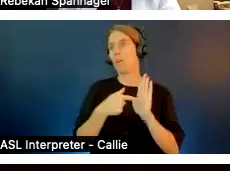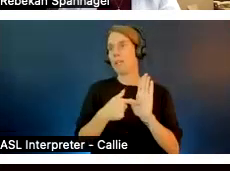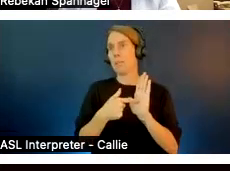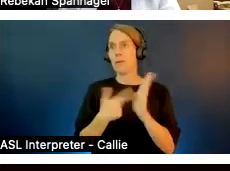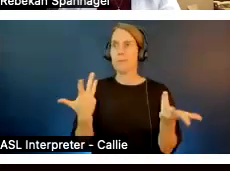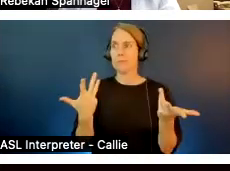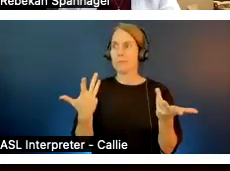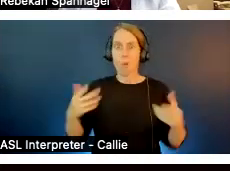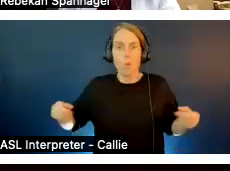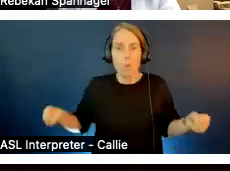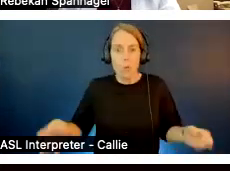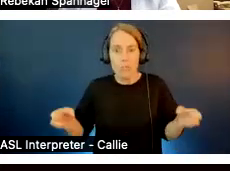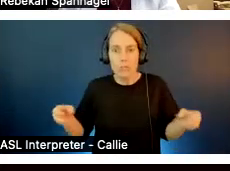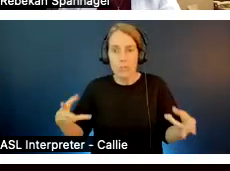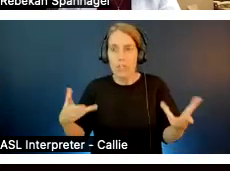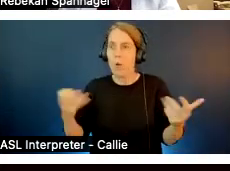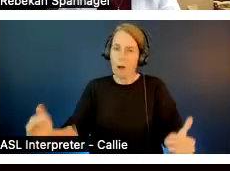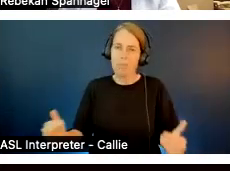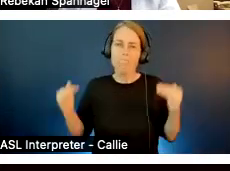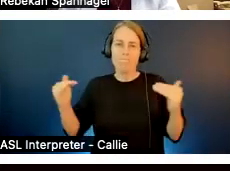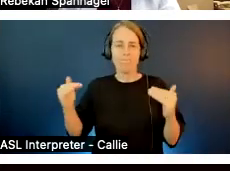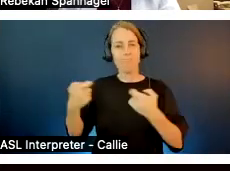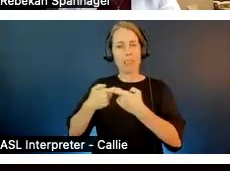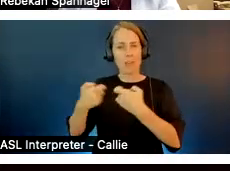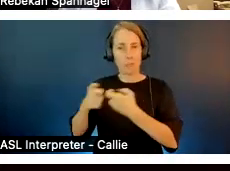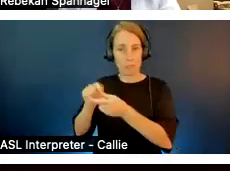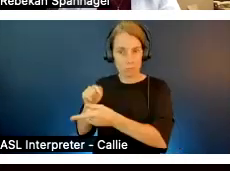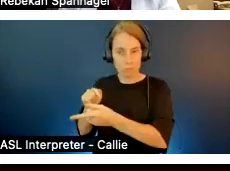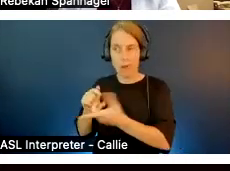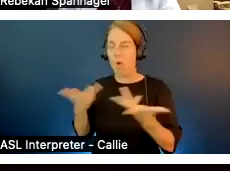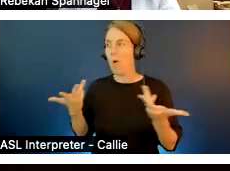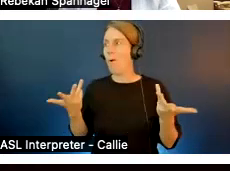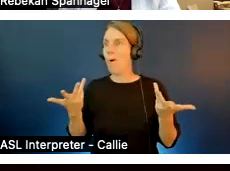approved by medicaid you might need to submit a specific request for prior authorization